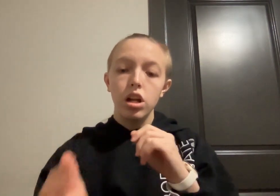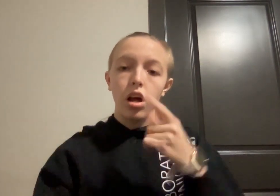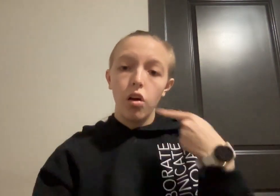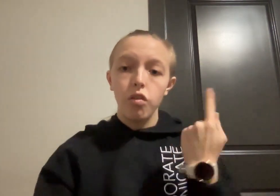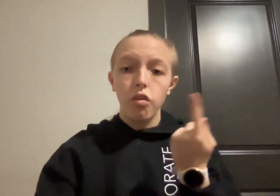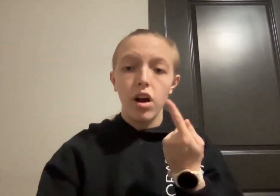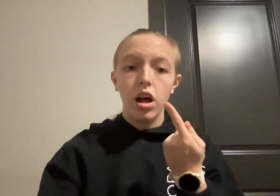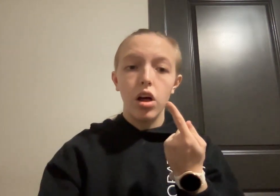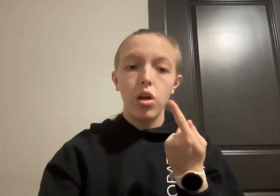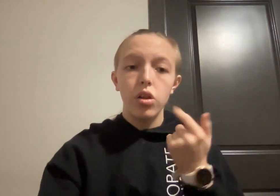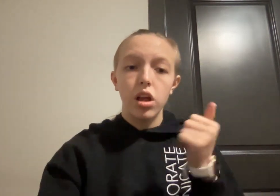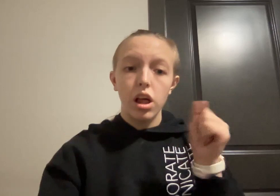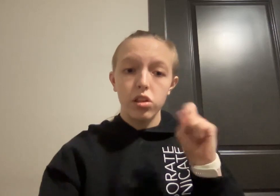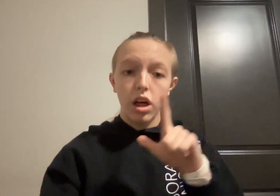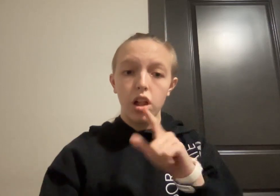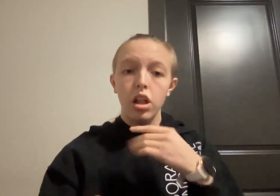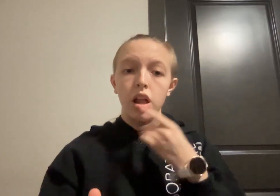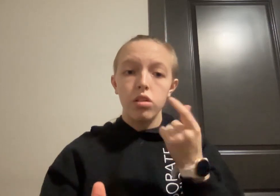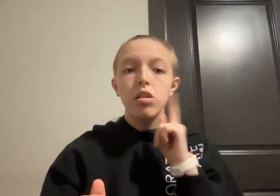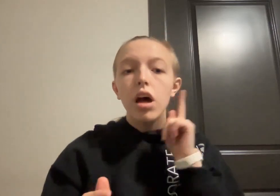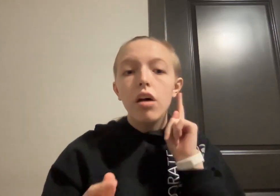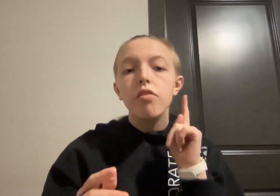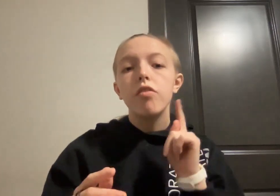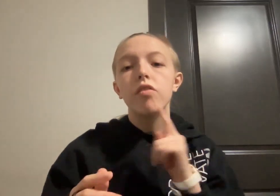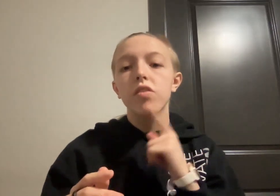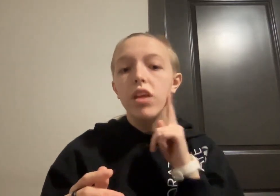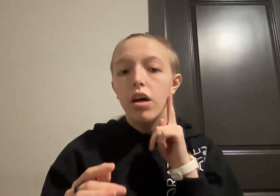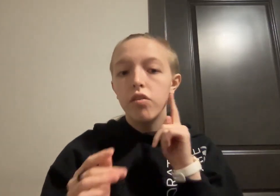ASL and deaf culture in